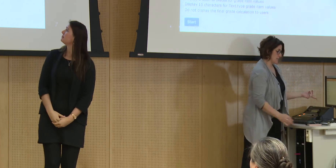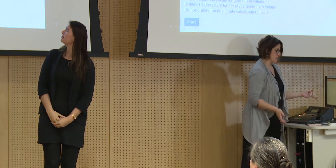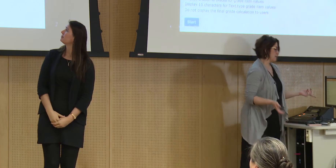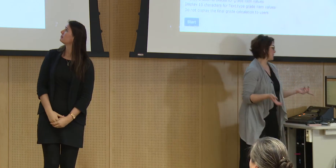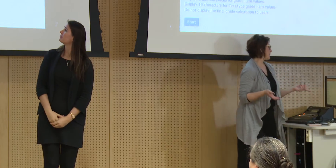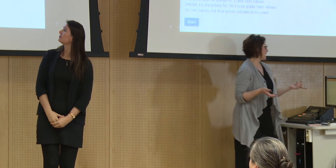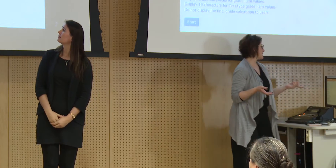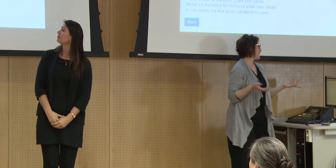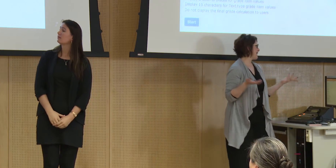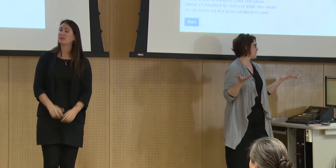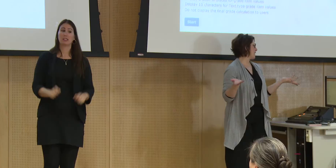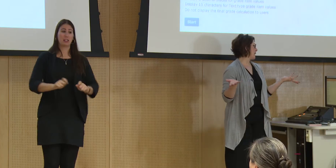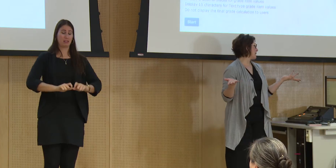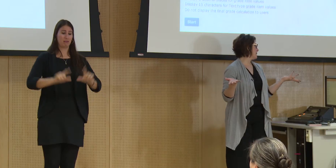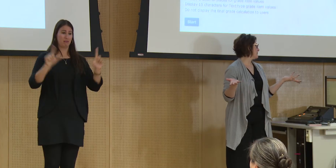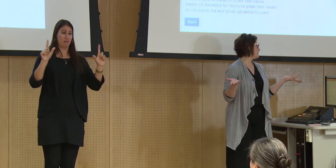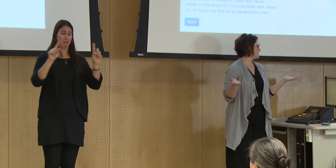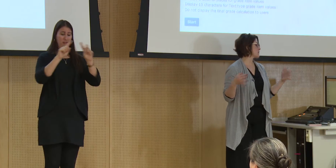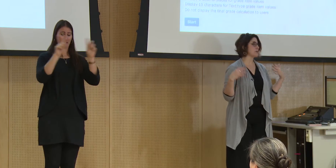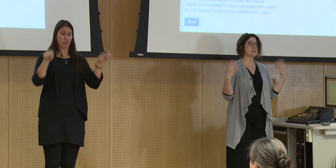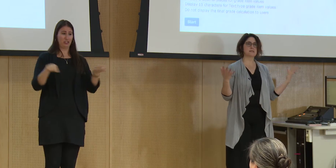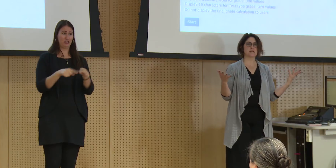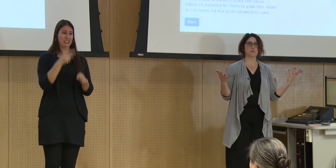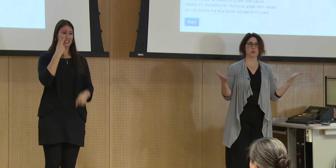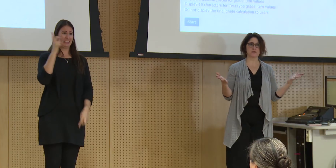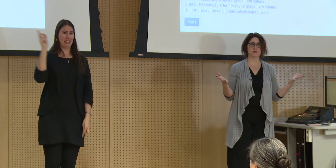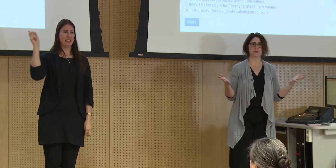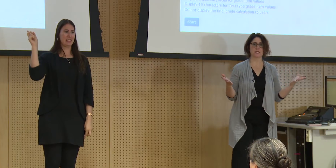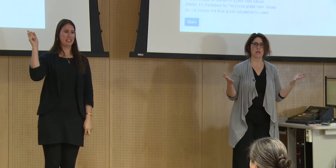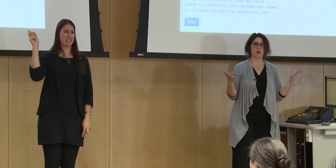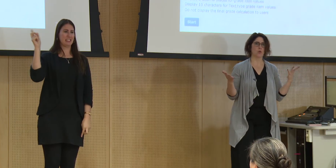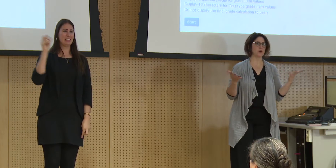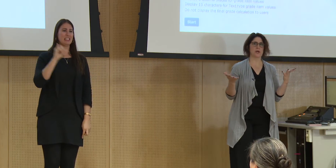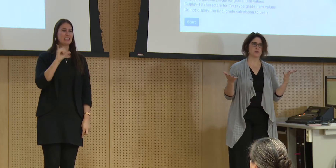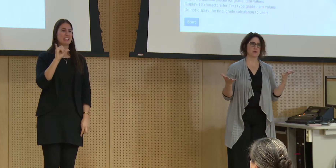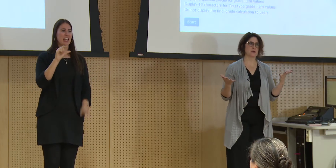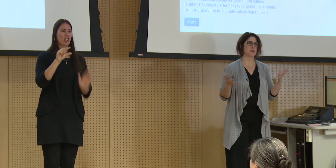It's kind of like this grade setup wizard, "What do I do here?"